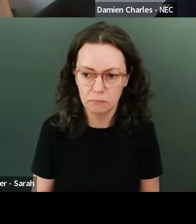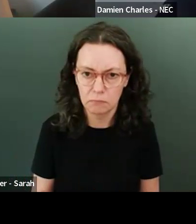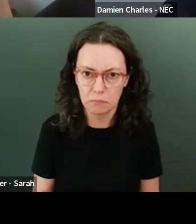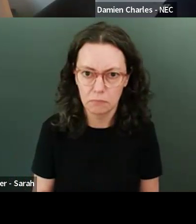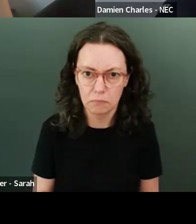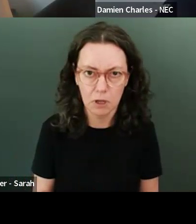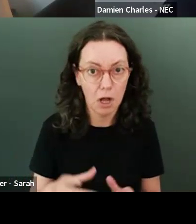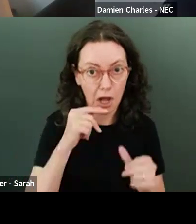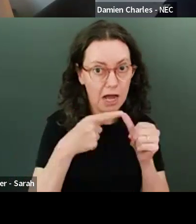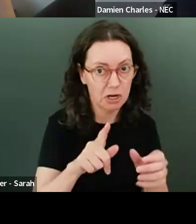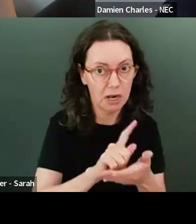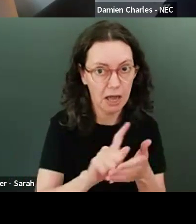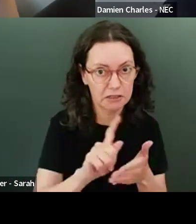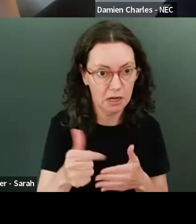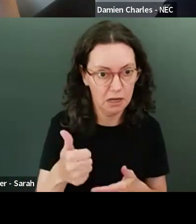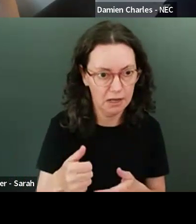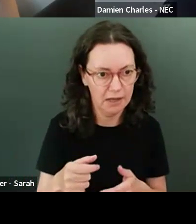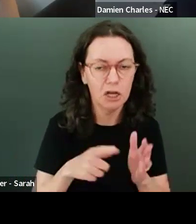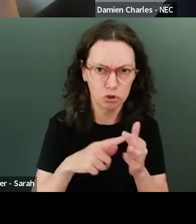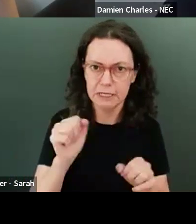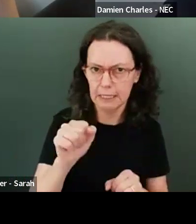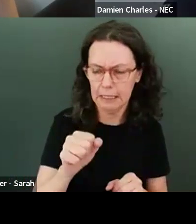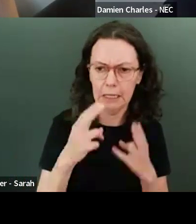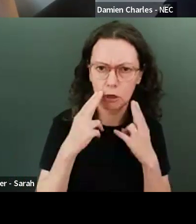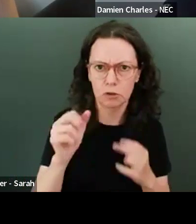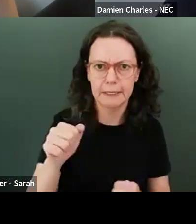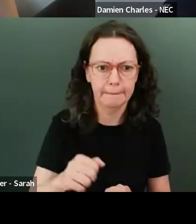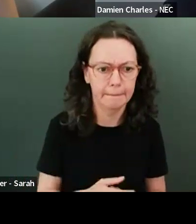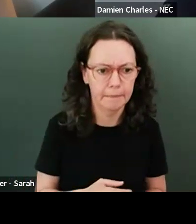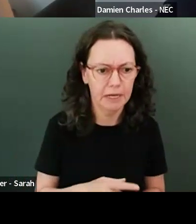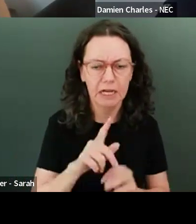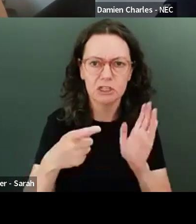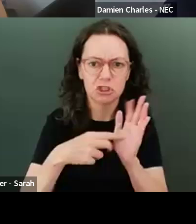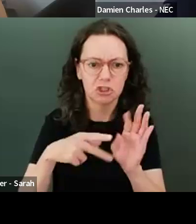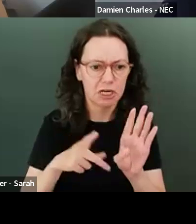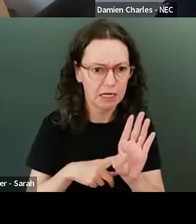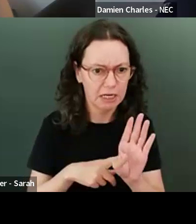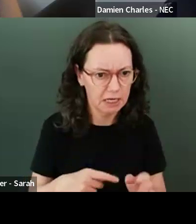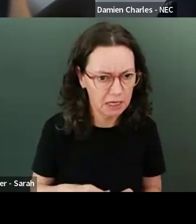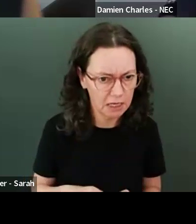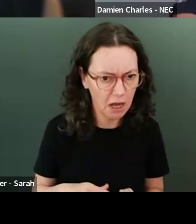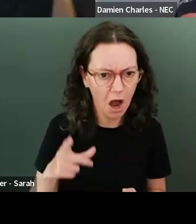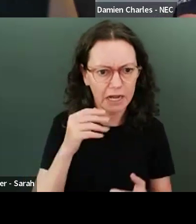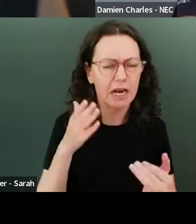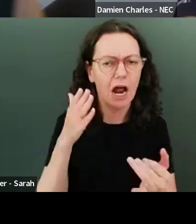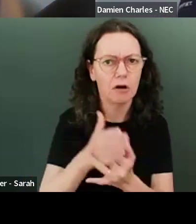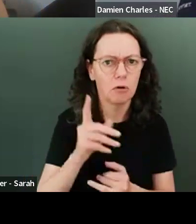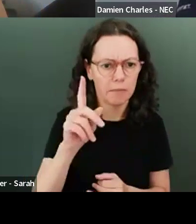Can I come back to that question? Yeah of course you can. Jenny here, just wondering I can jump in there because I